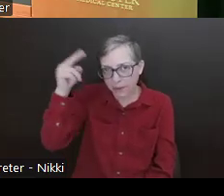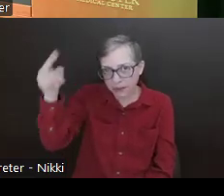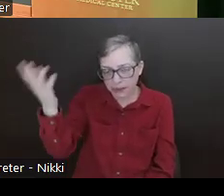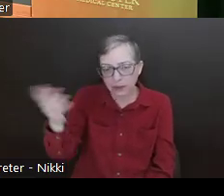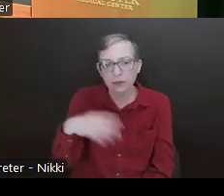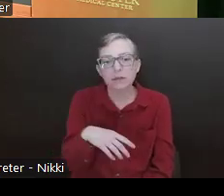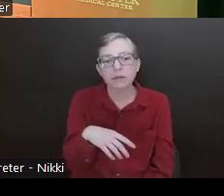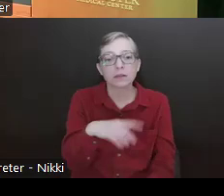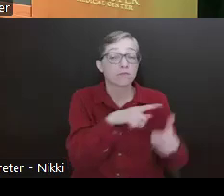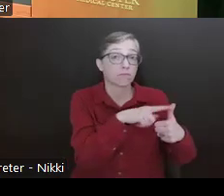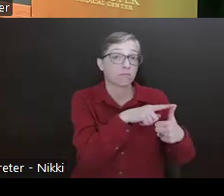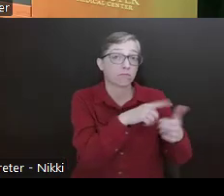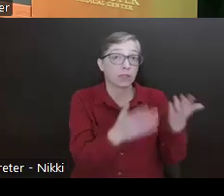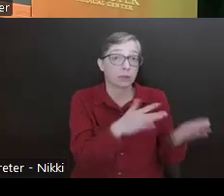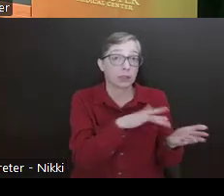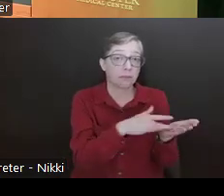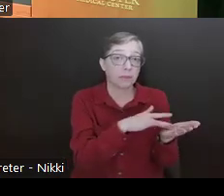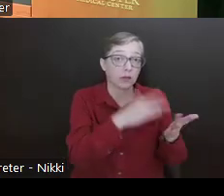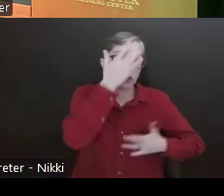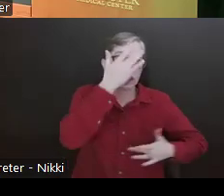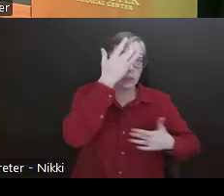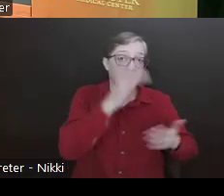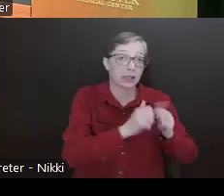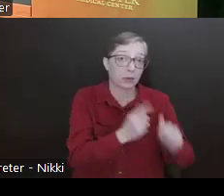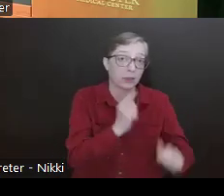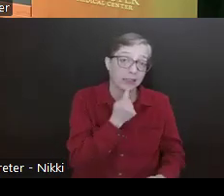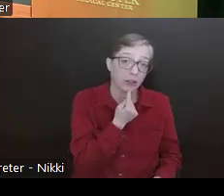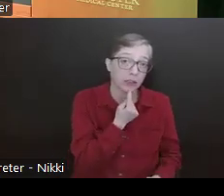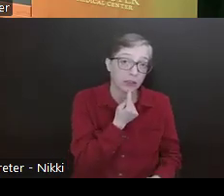illness severity could be one thing if we kind of took a look at those two studies